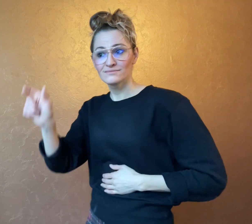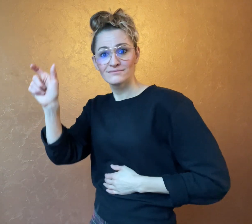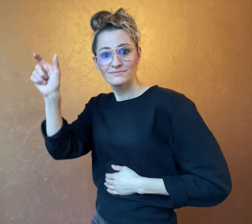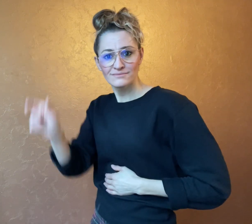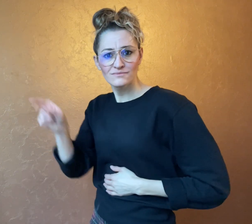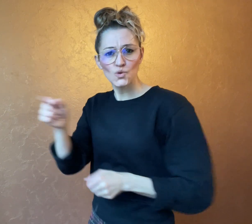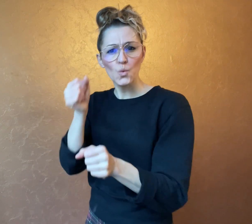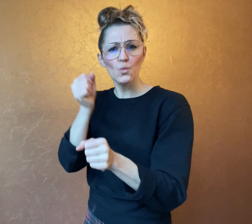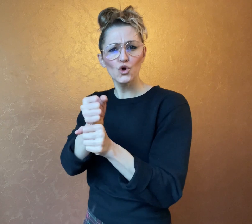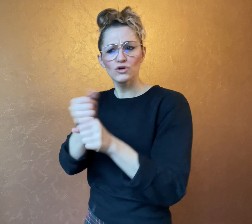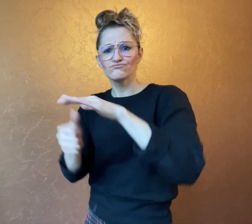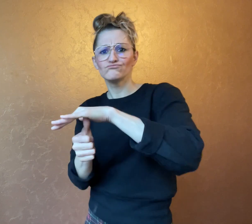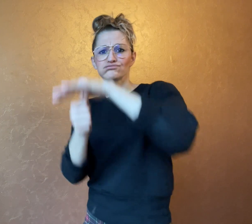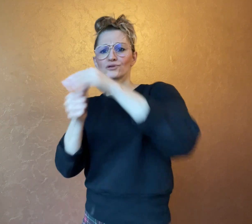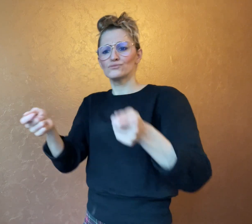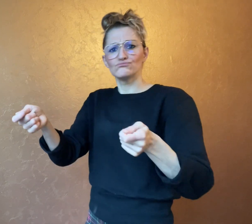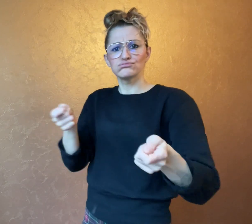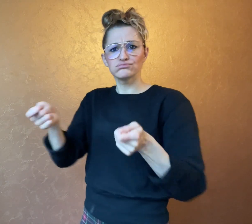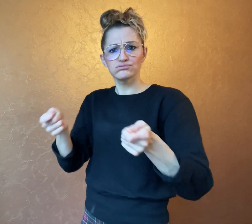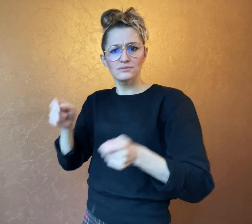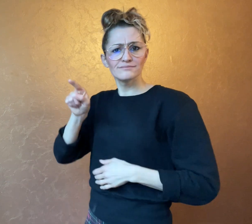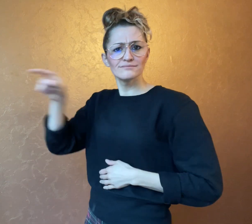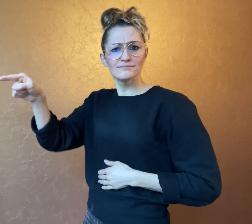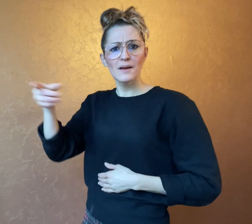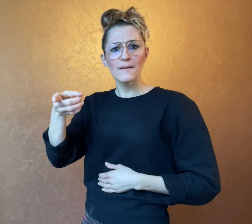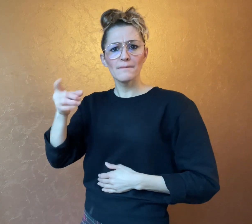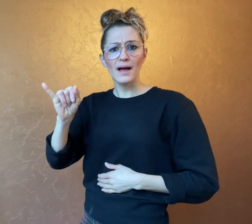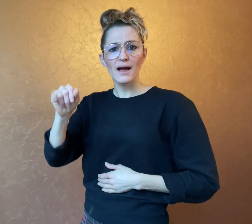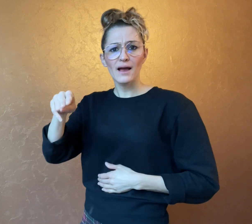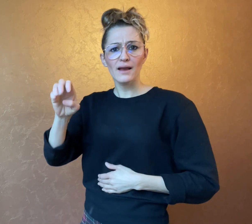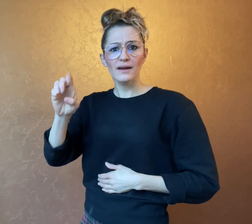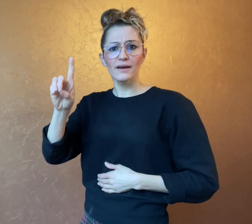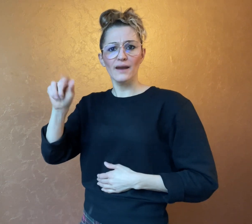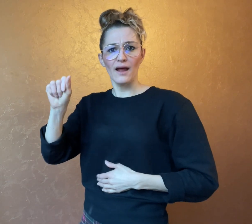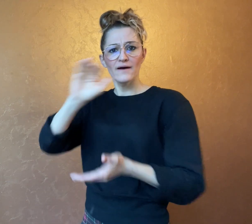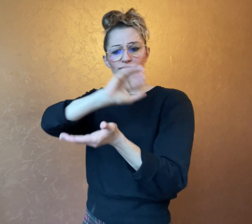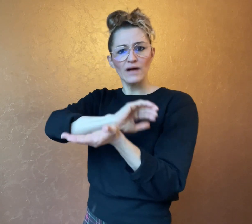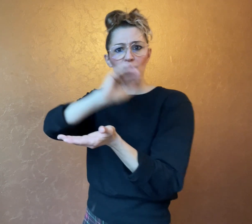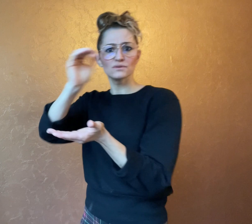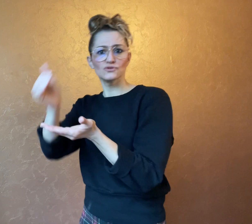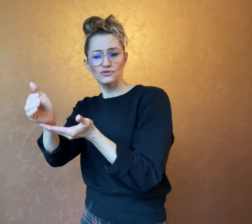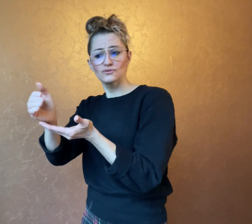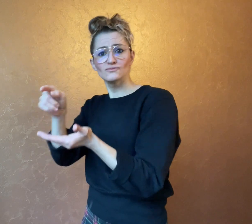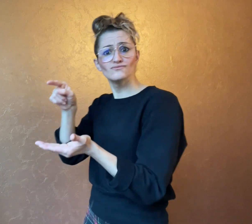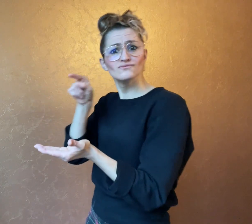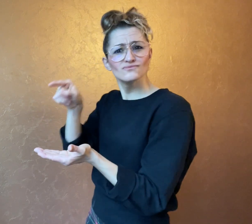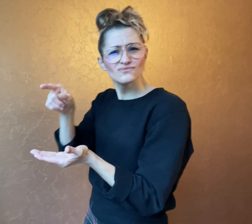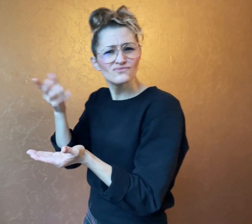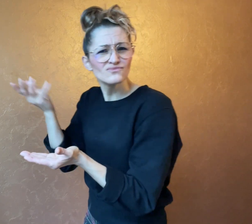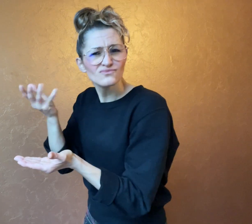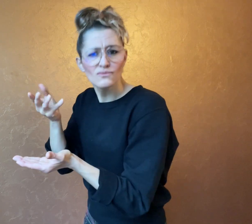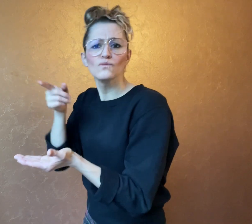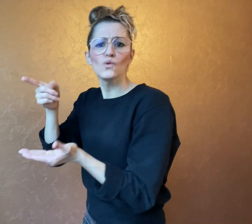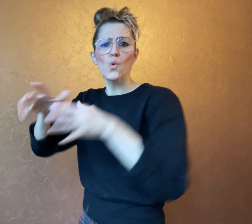A director at Pineda Foundation, a global social organisation,